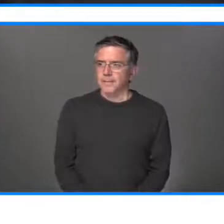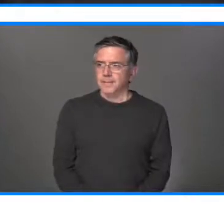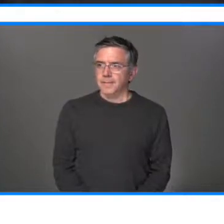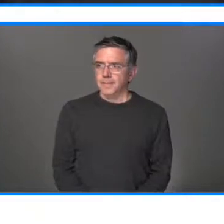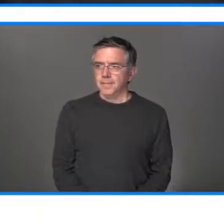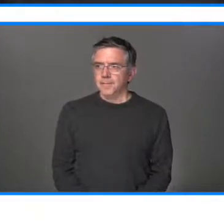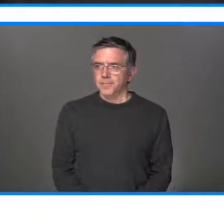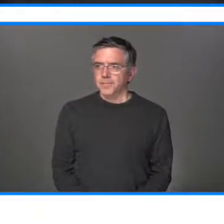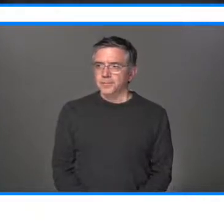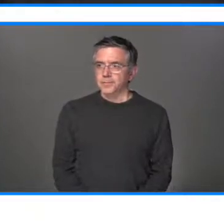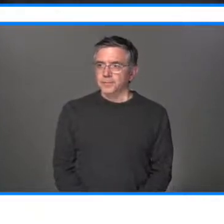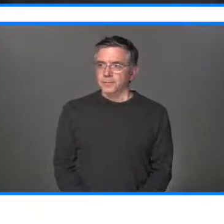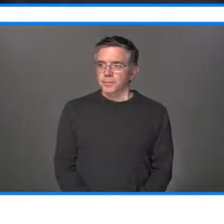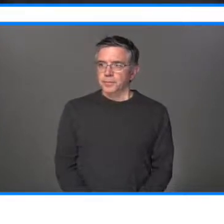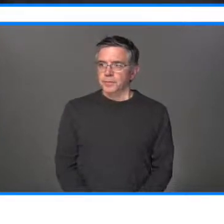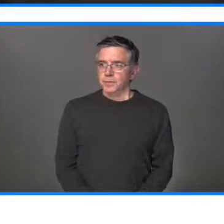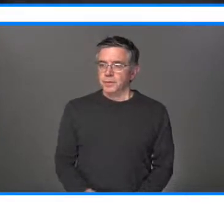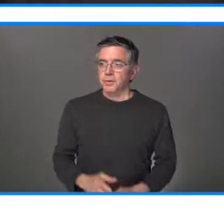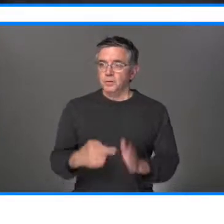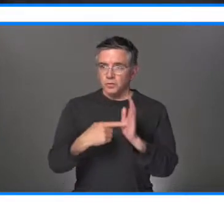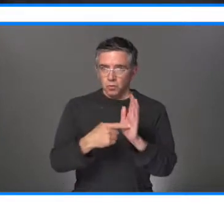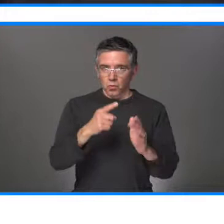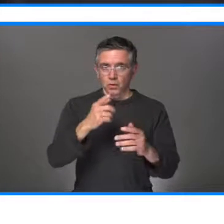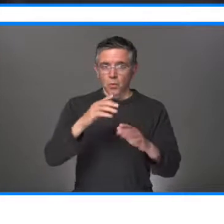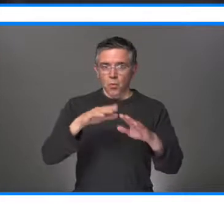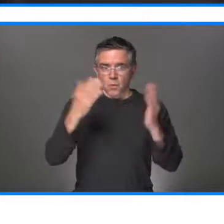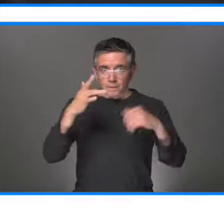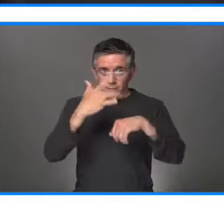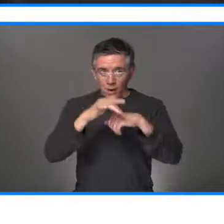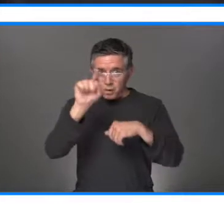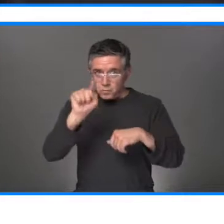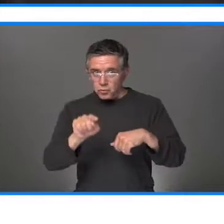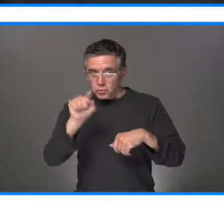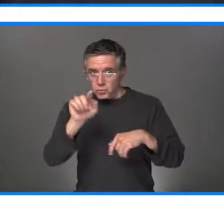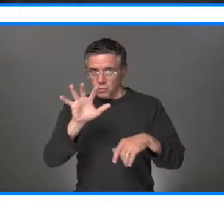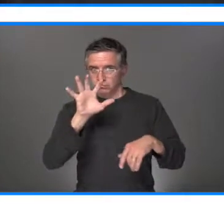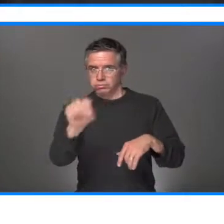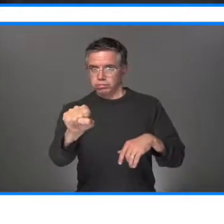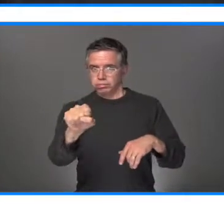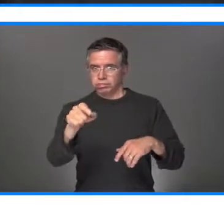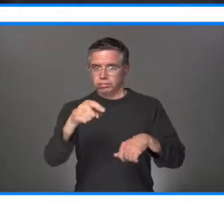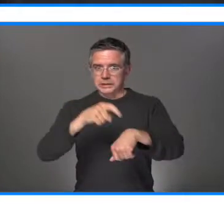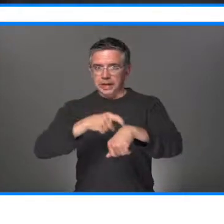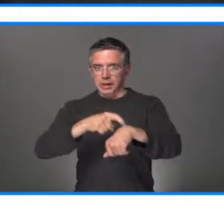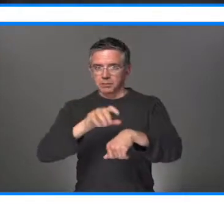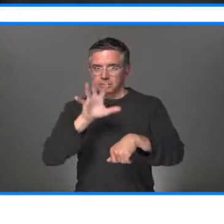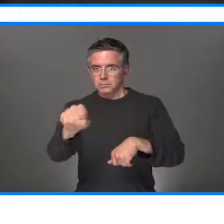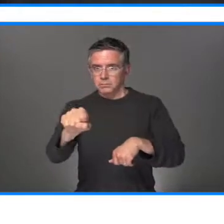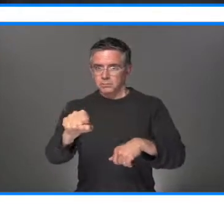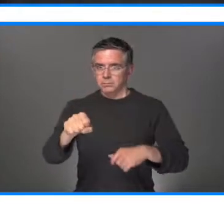and when the information was last updated. There are also other sites to search for vaccine appointments,